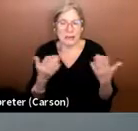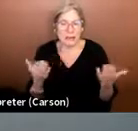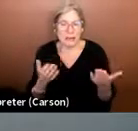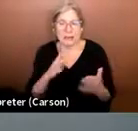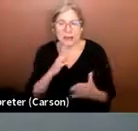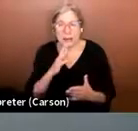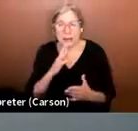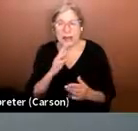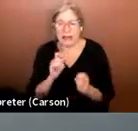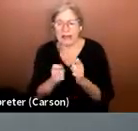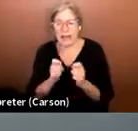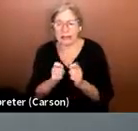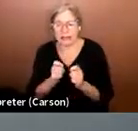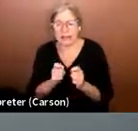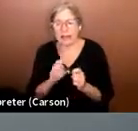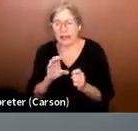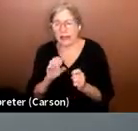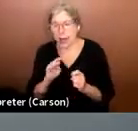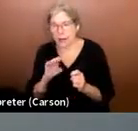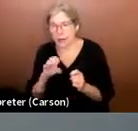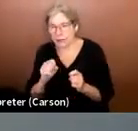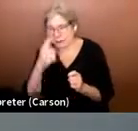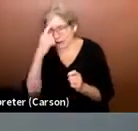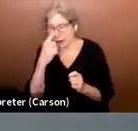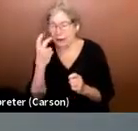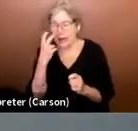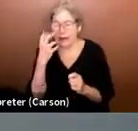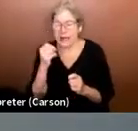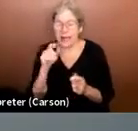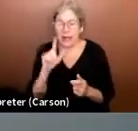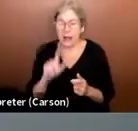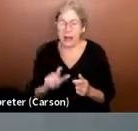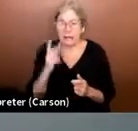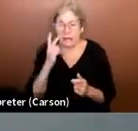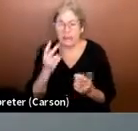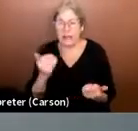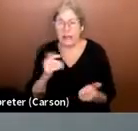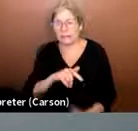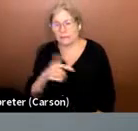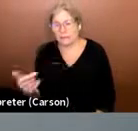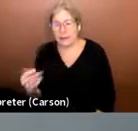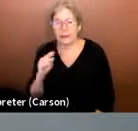comics for blind and low vision readers. Matt over to you. Matthew Shifrin: I'm